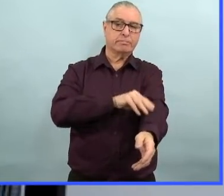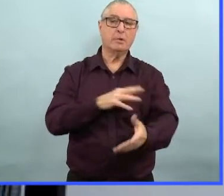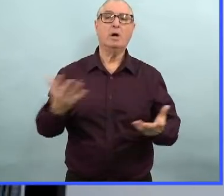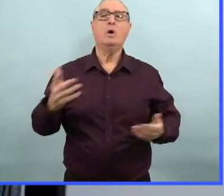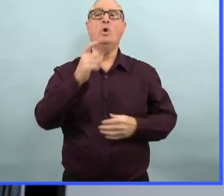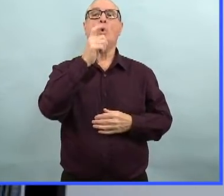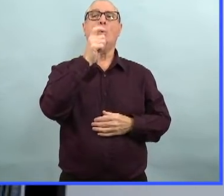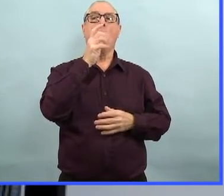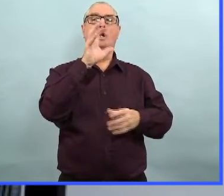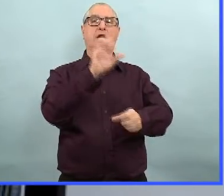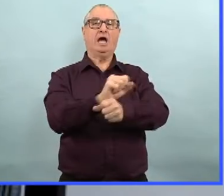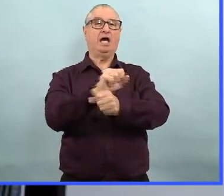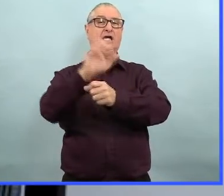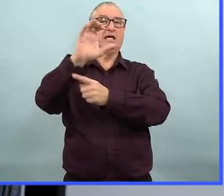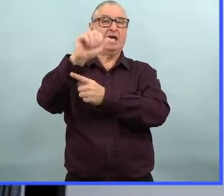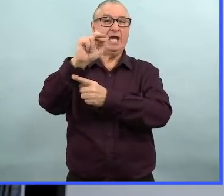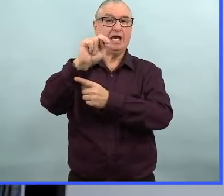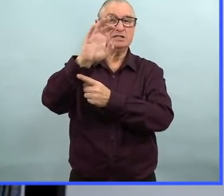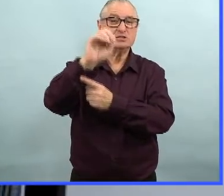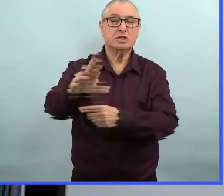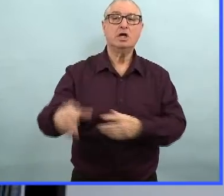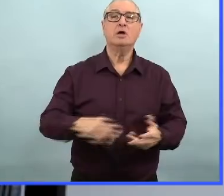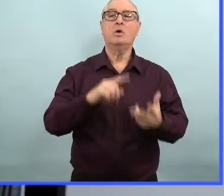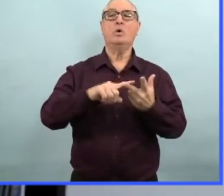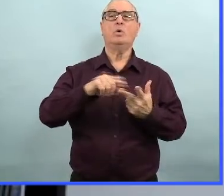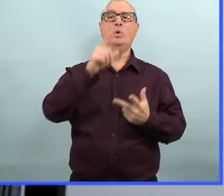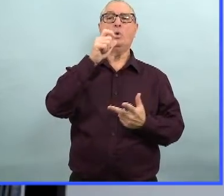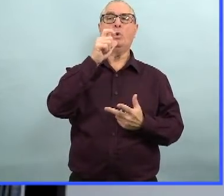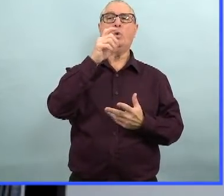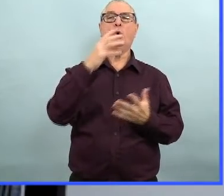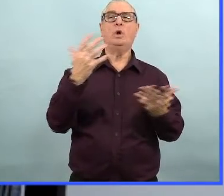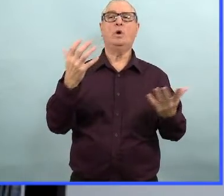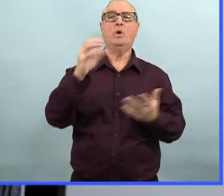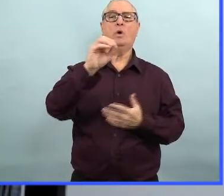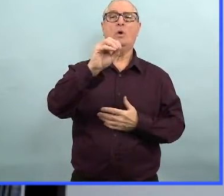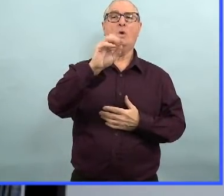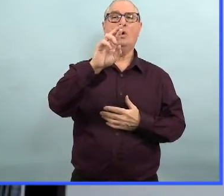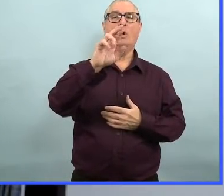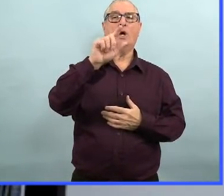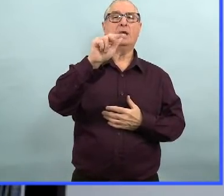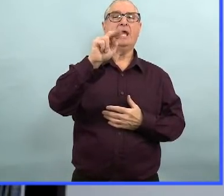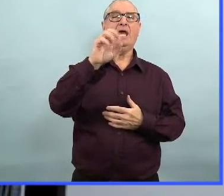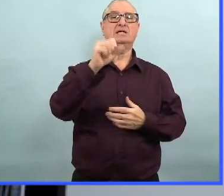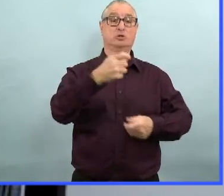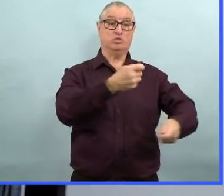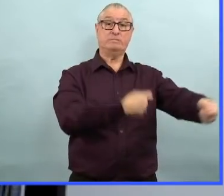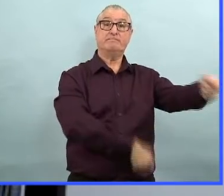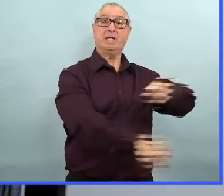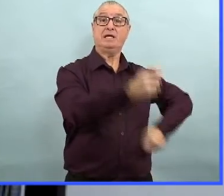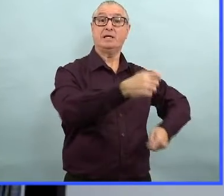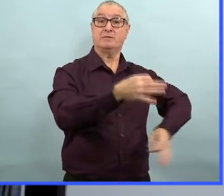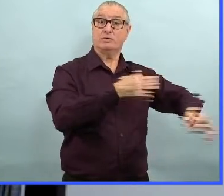donation and are now receiving medication or other immunosuppressive therapies people who were born